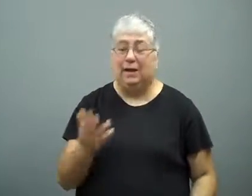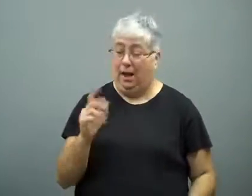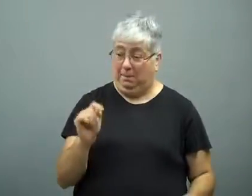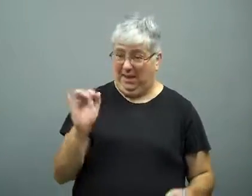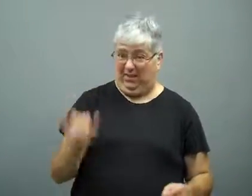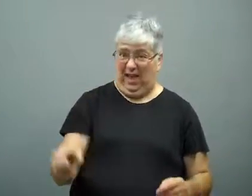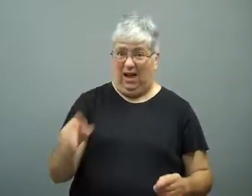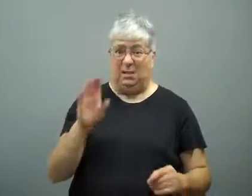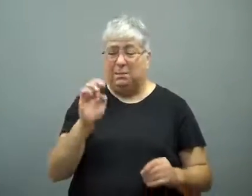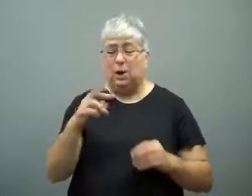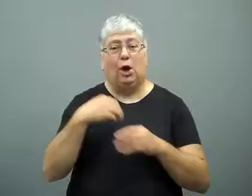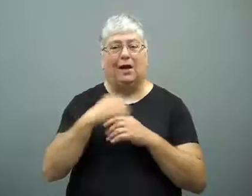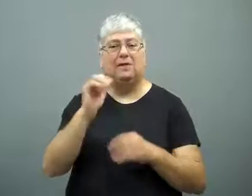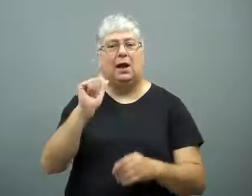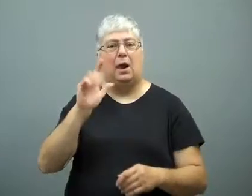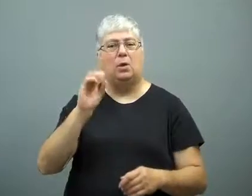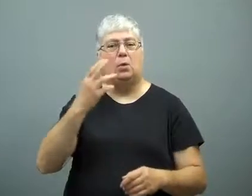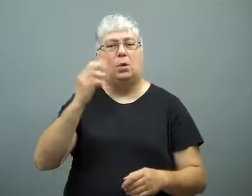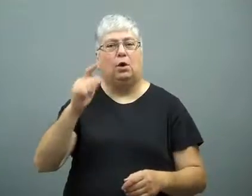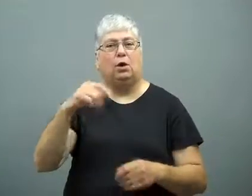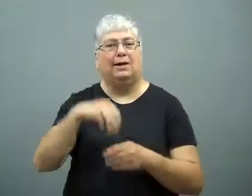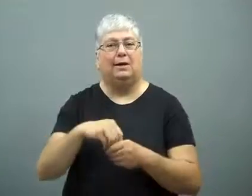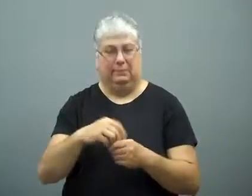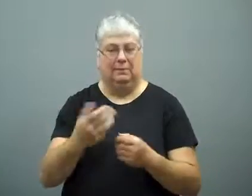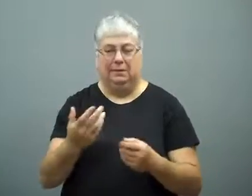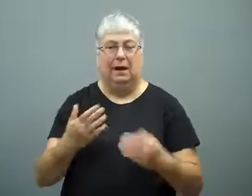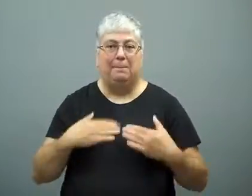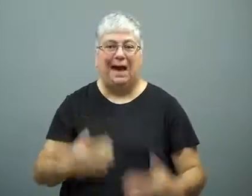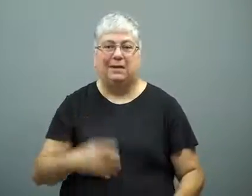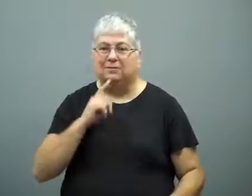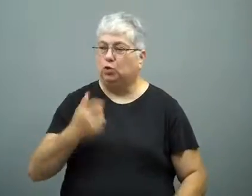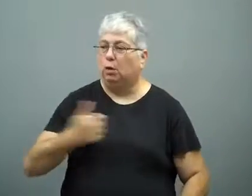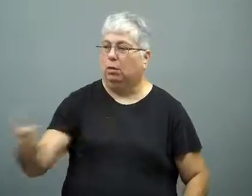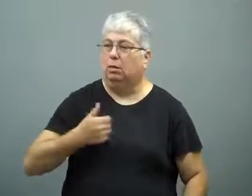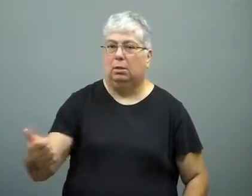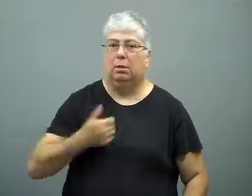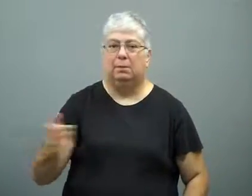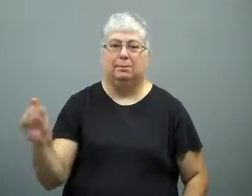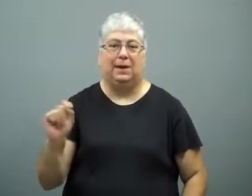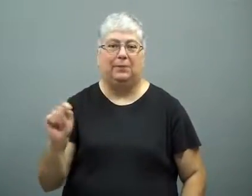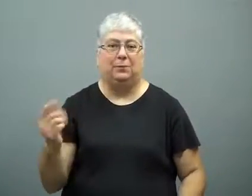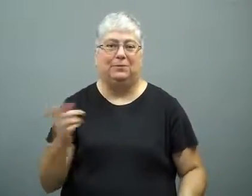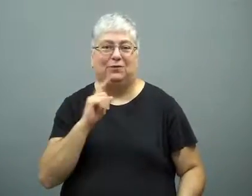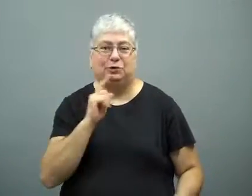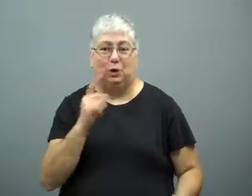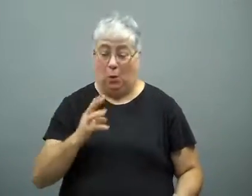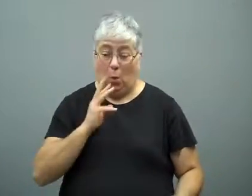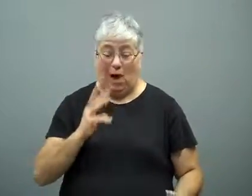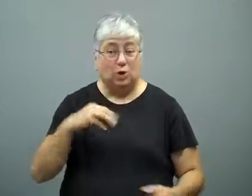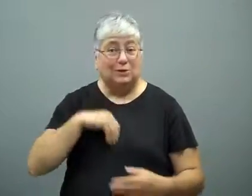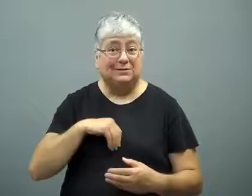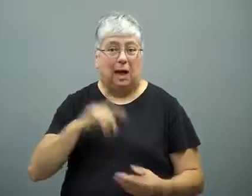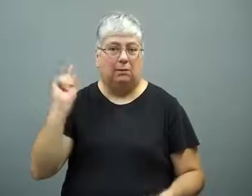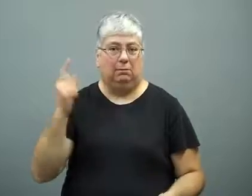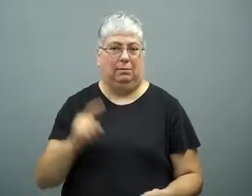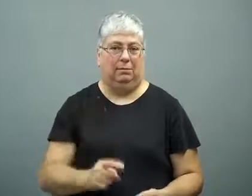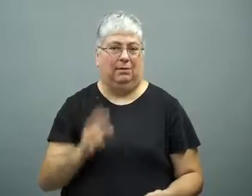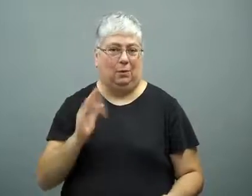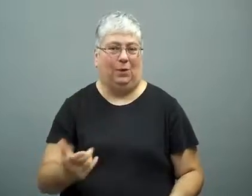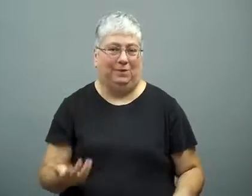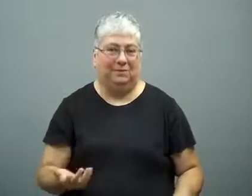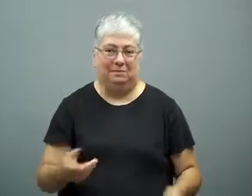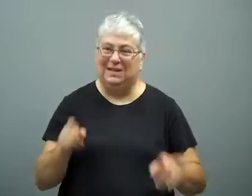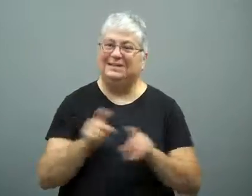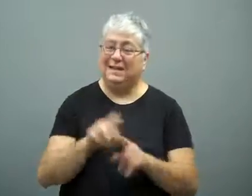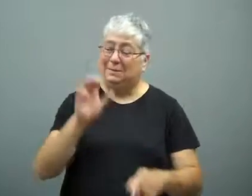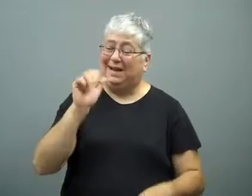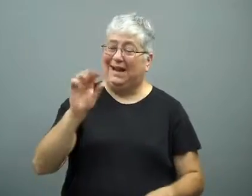The beer has alcohol, which acts as a diuretic.